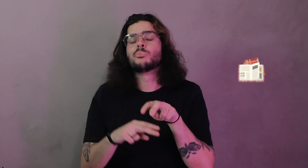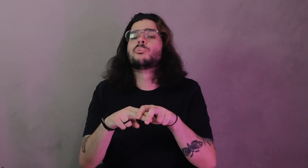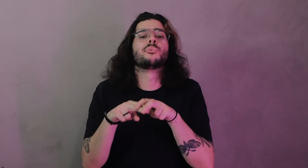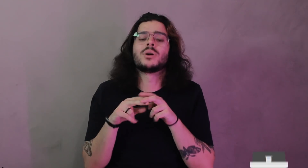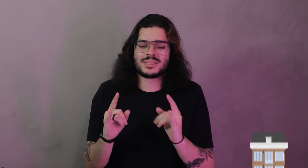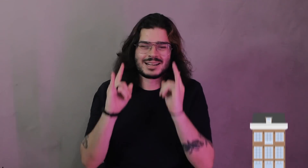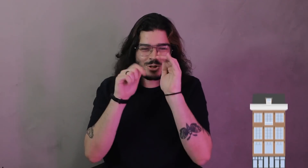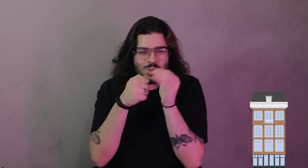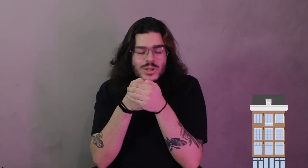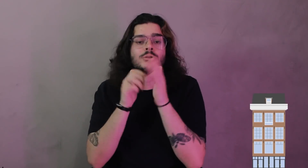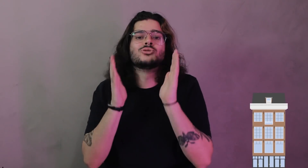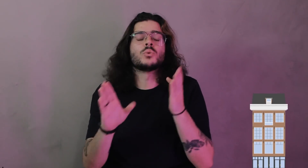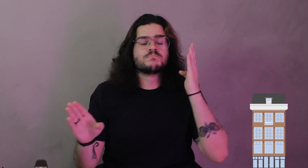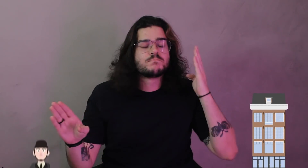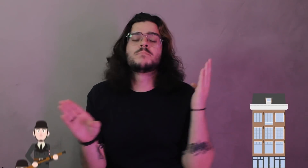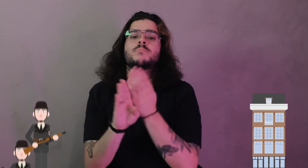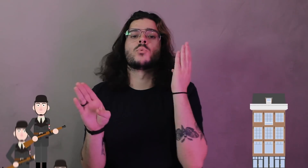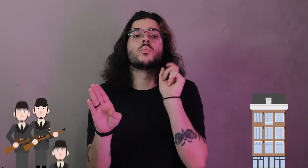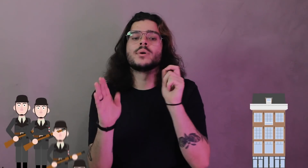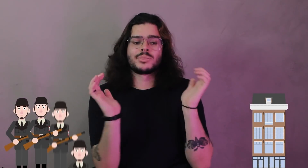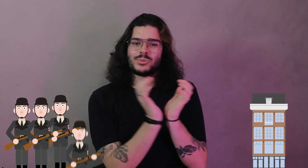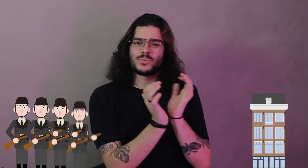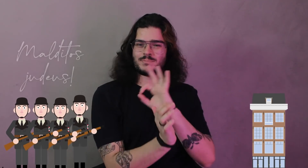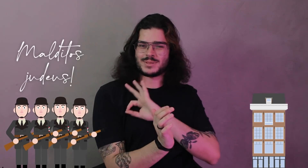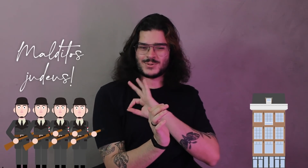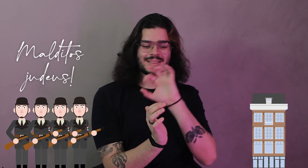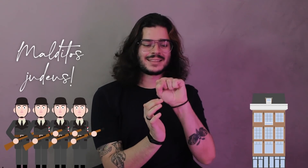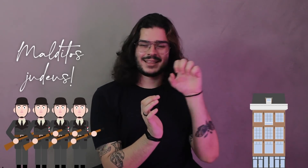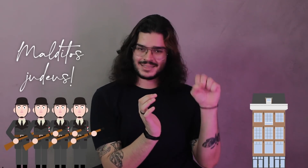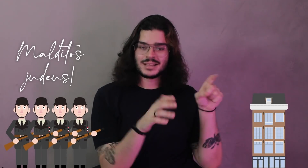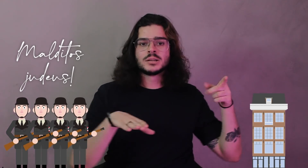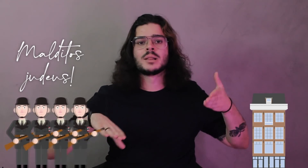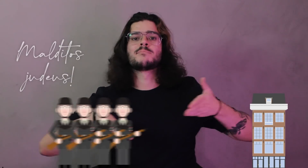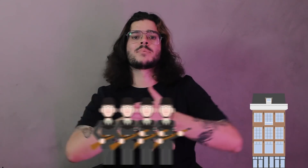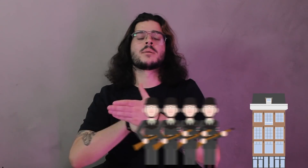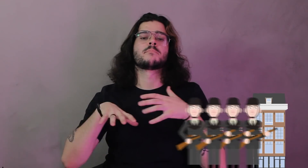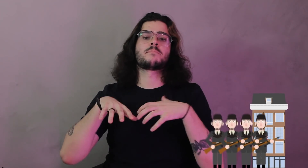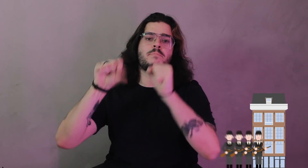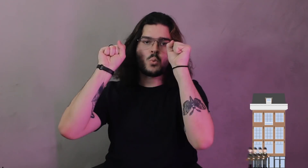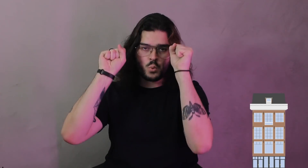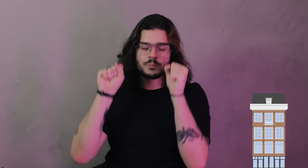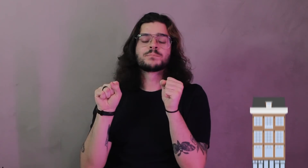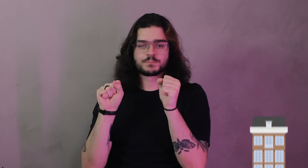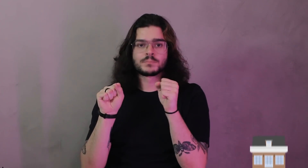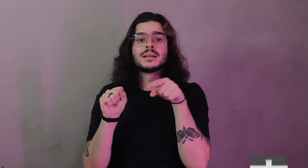due to the discovery of the hiding place by SS officers